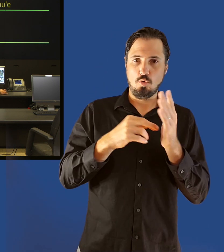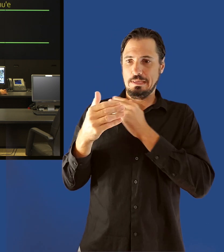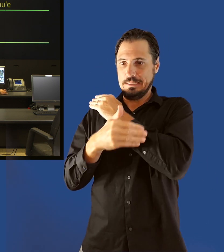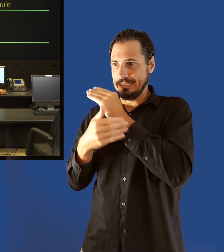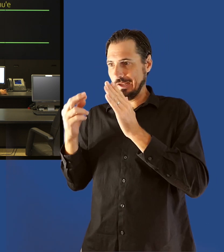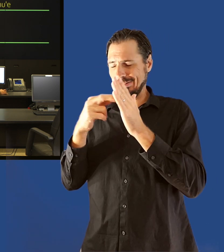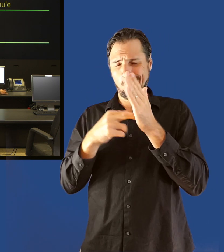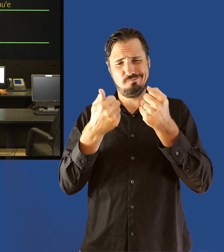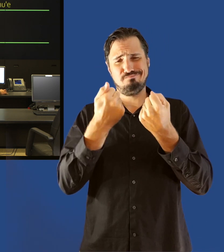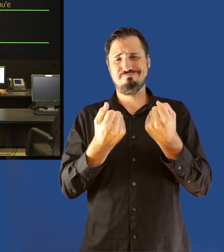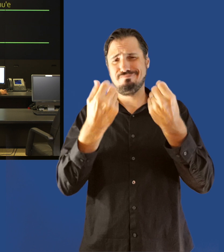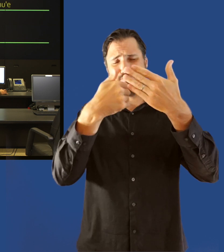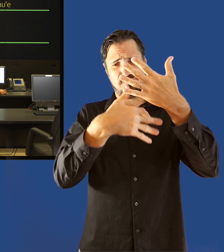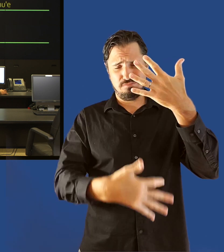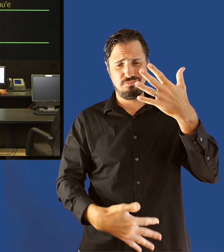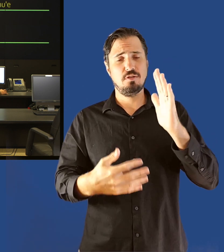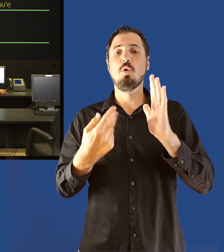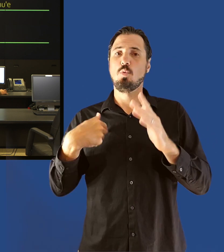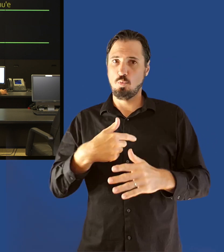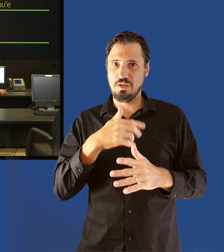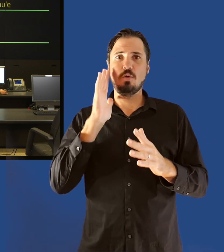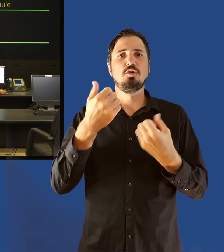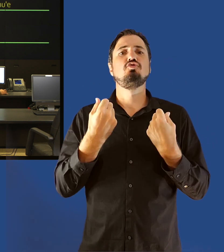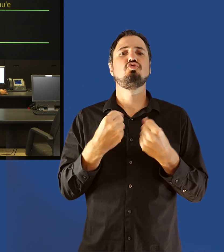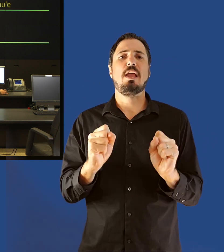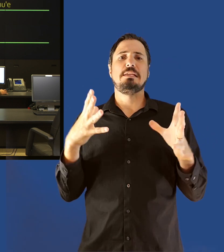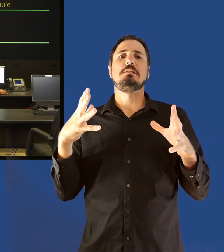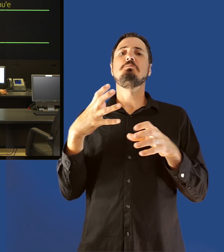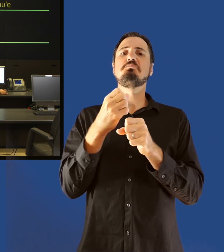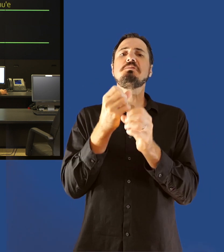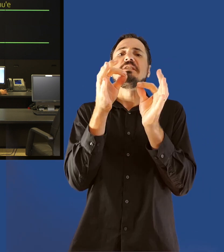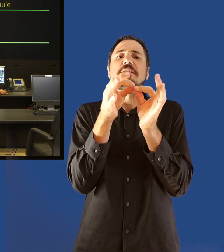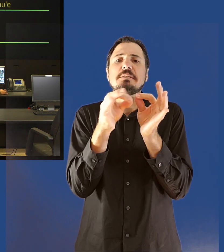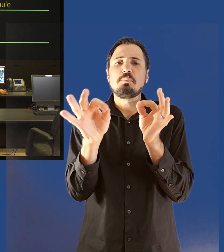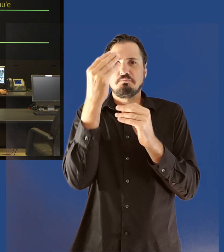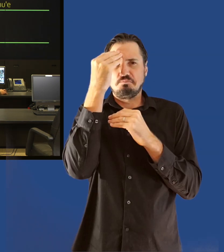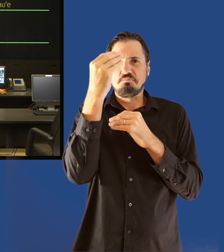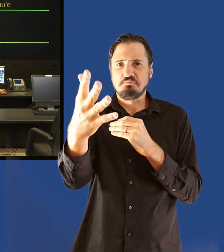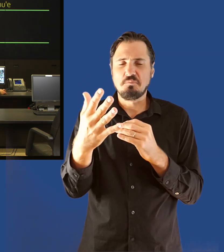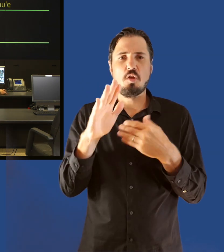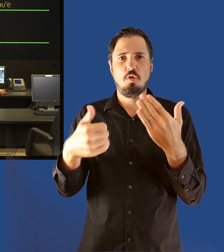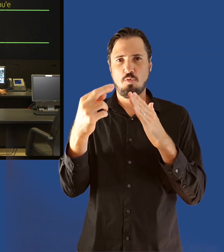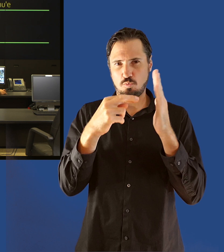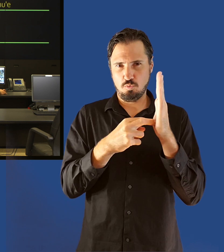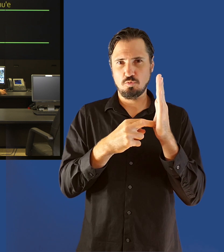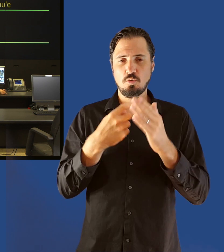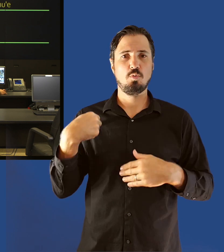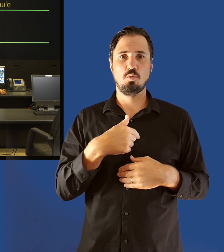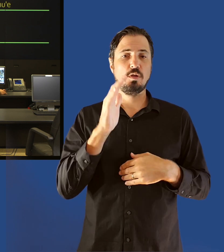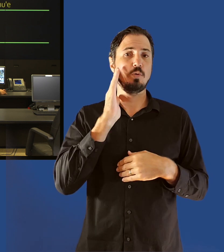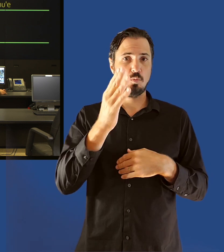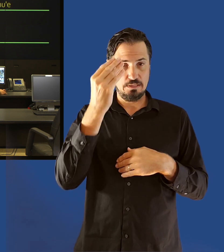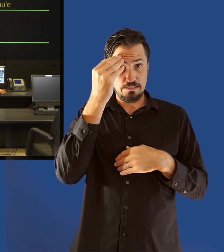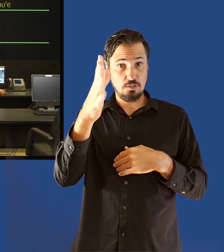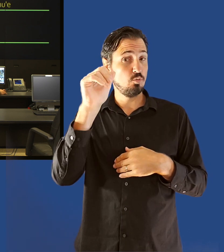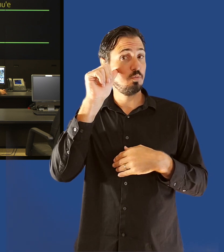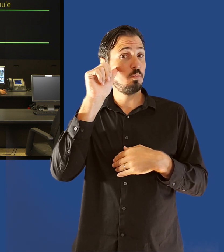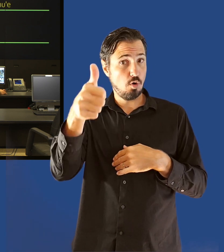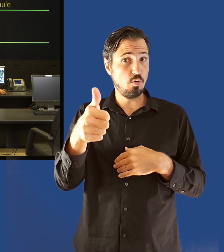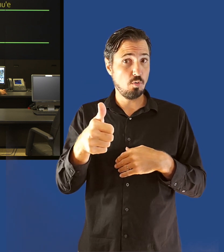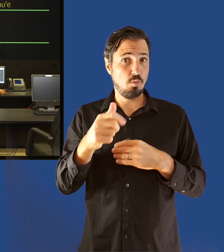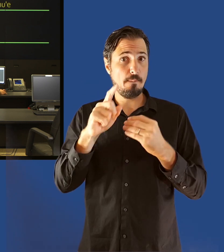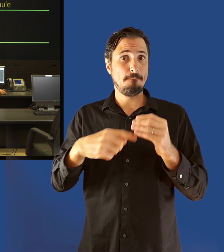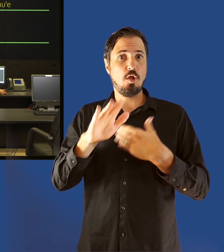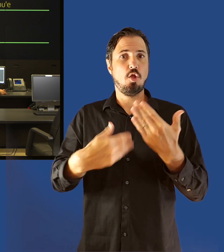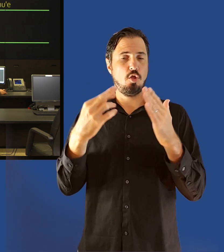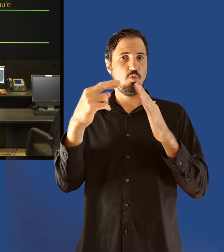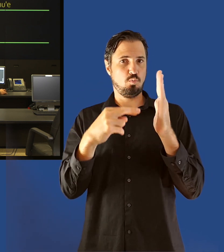So we plan to simplify this information to make it easier for all of us to understand….we will have an update on tomorrow’s video with more details.